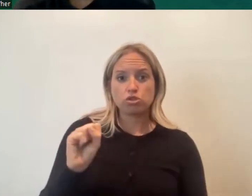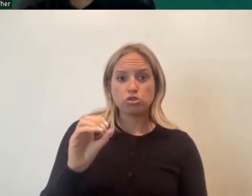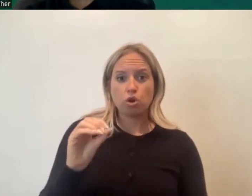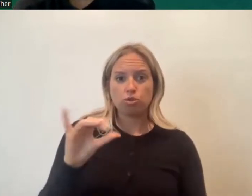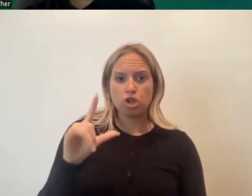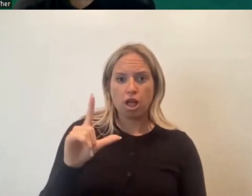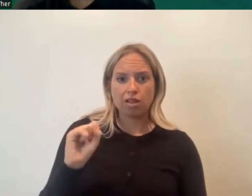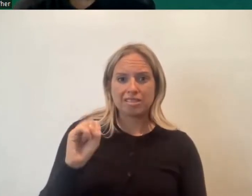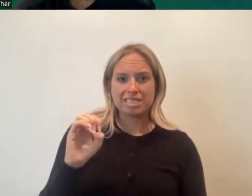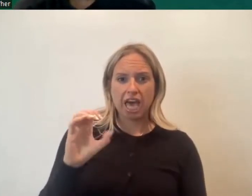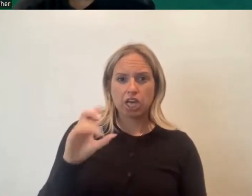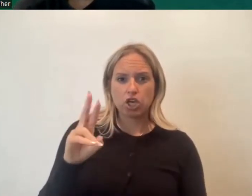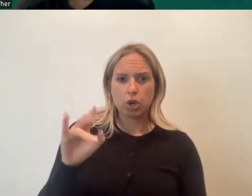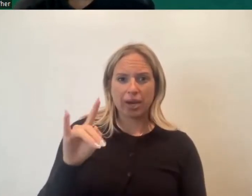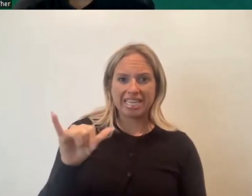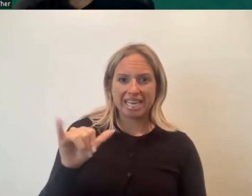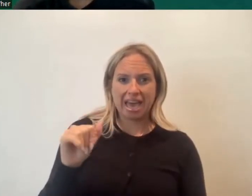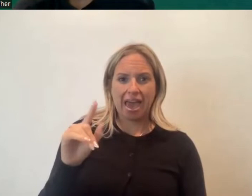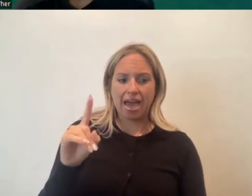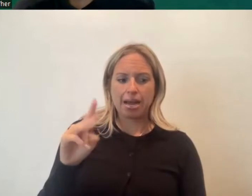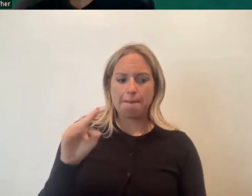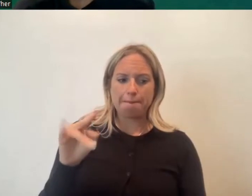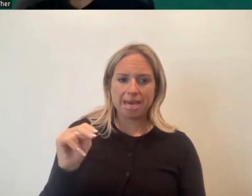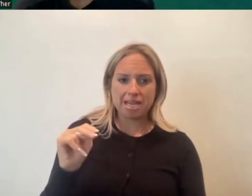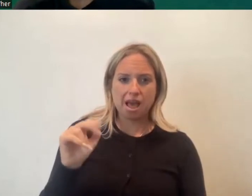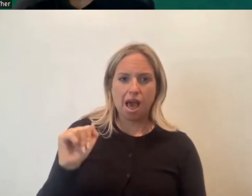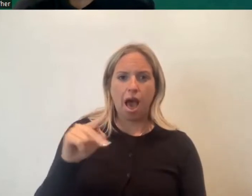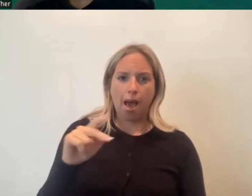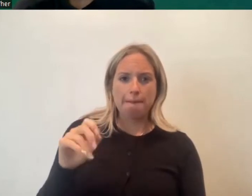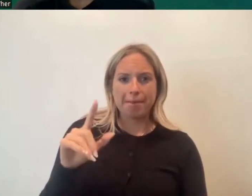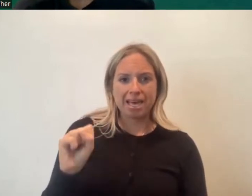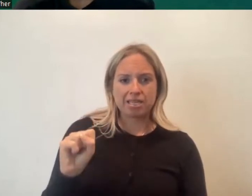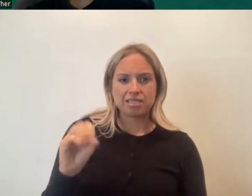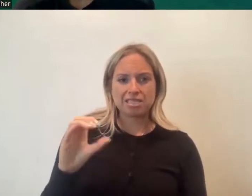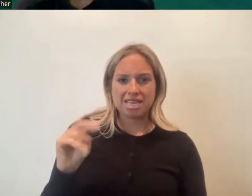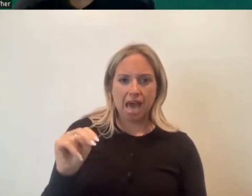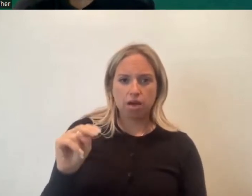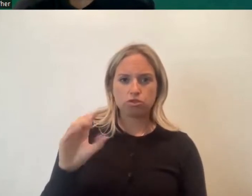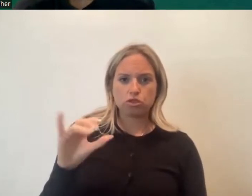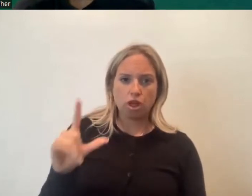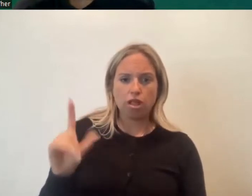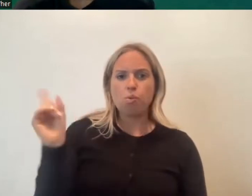Council, which is geographically located in Falls Church, Virginia, just outside of Washington